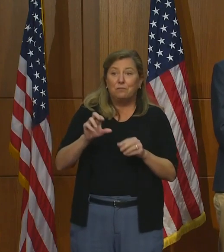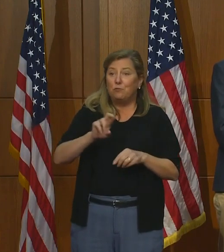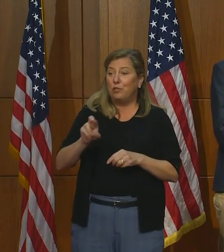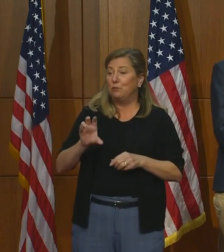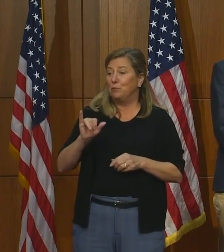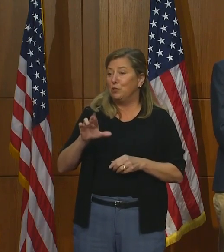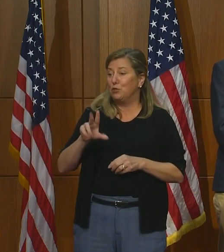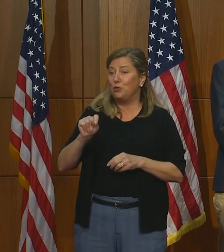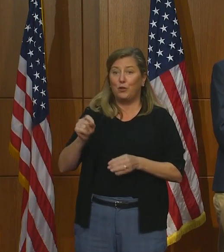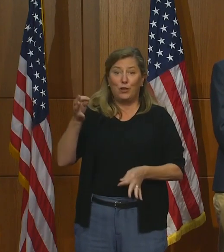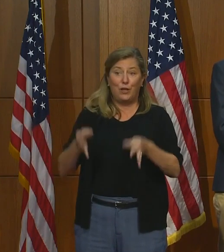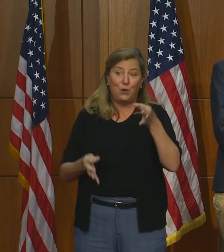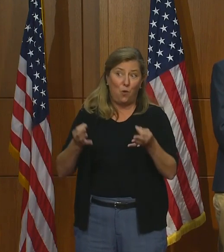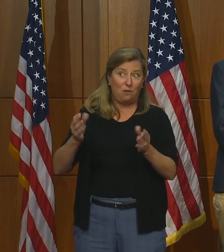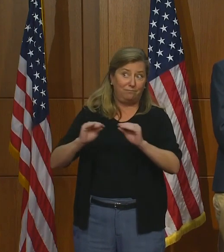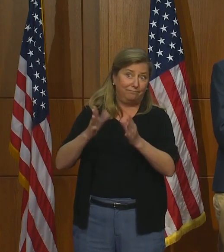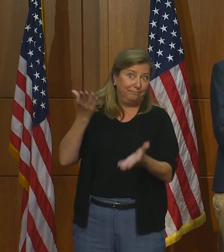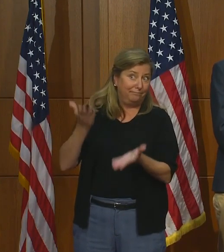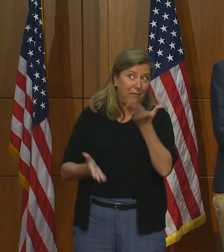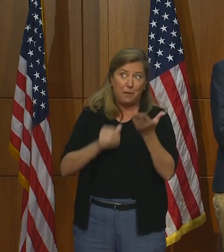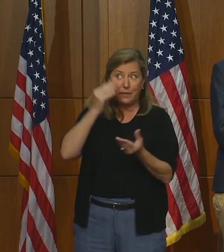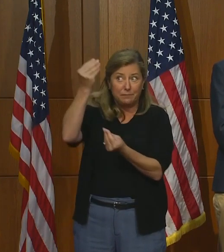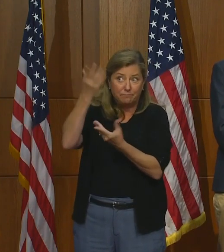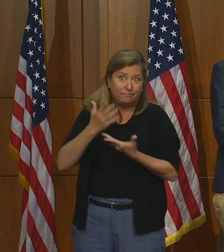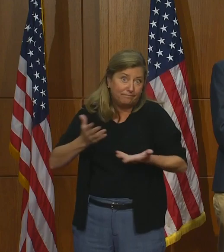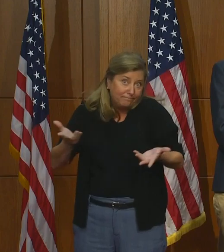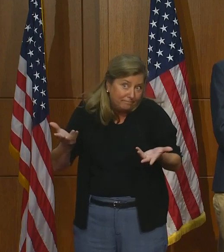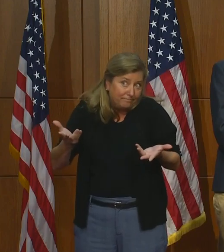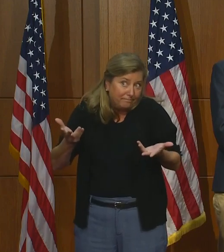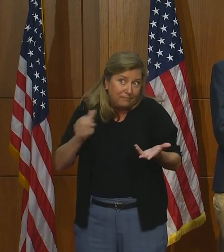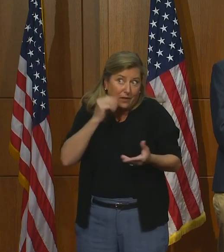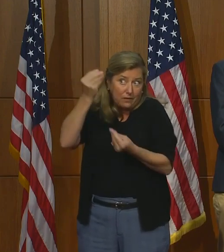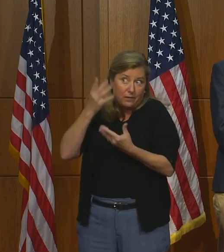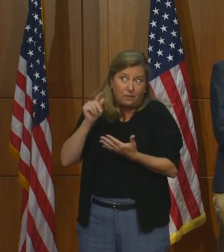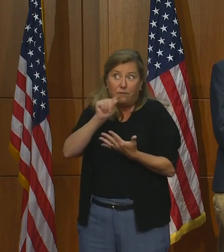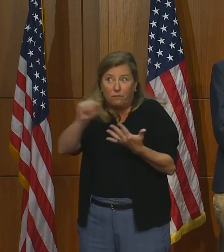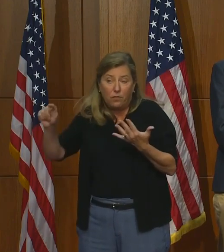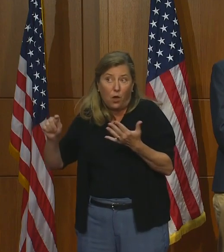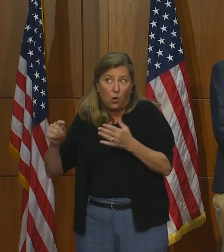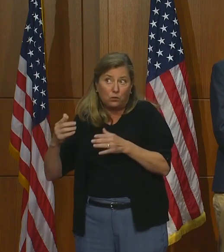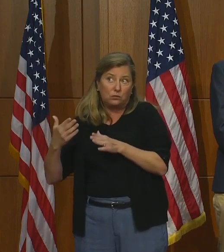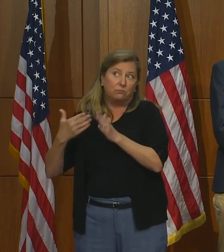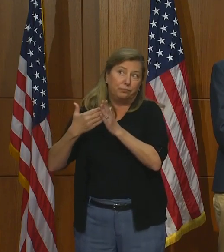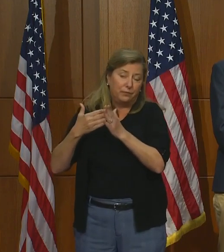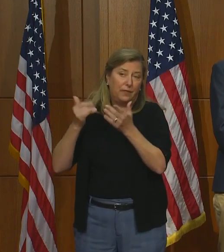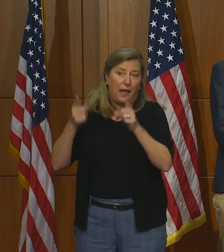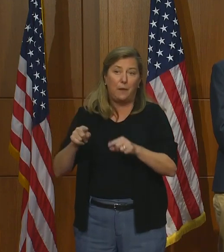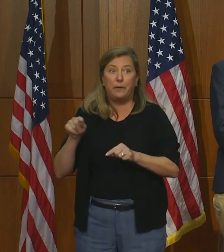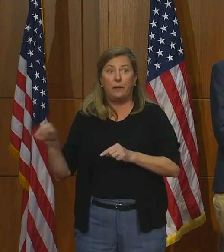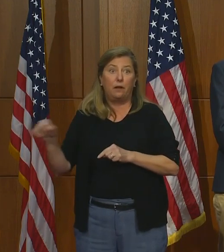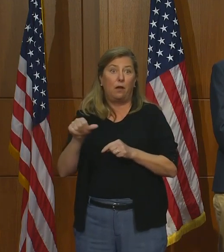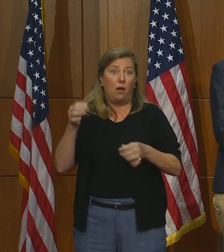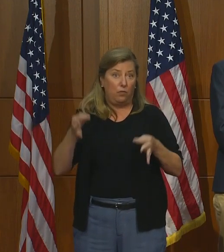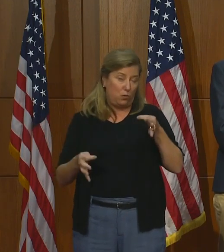THAT WE ARE AWARE OF BUT AS WE HAVE SEEN WITH THE RICHMOND CIRCUIT COURT UNFORTUNATELY- WE MAY NOT BE AWARE OF OTHER